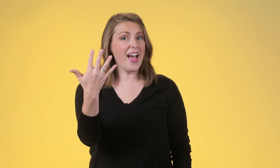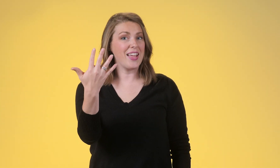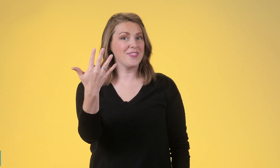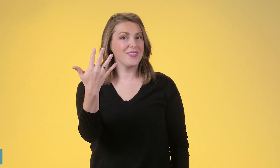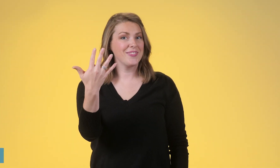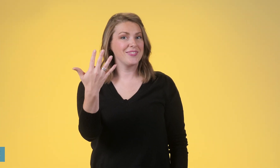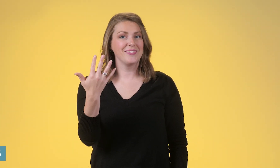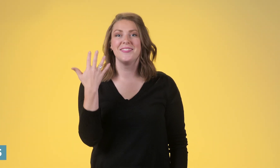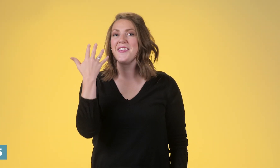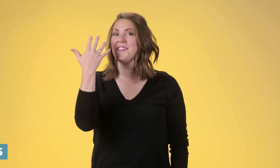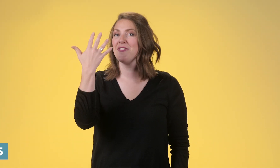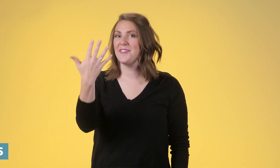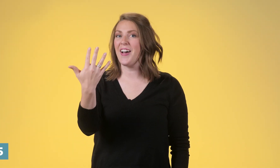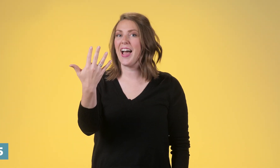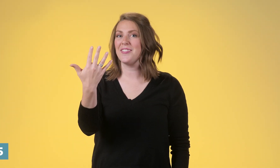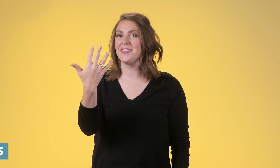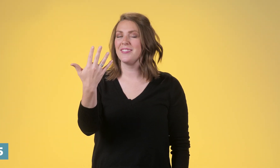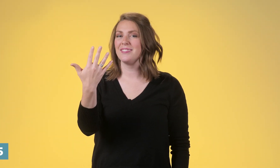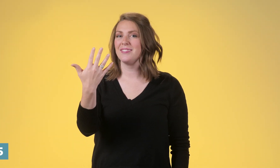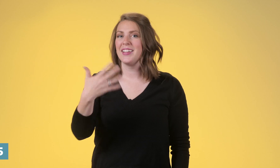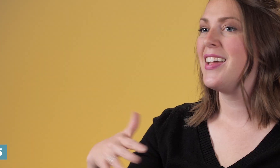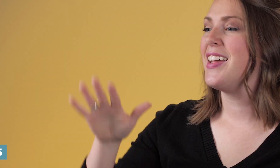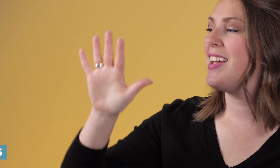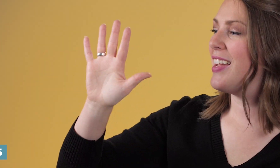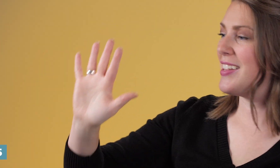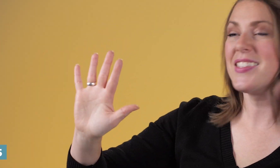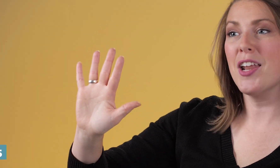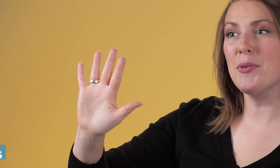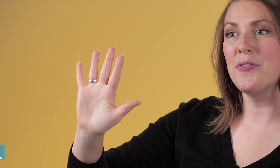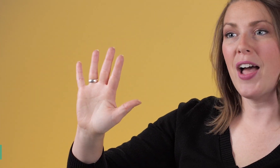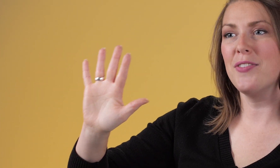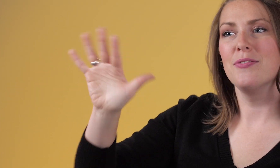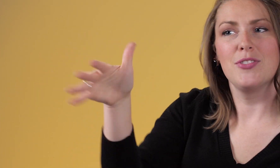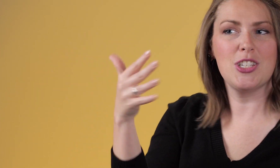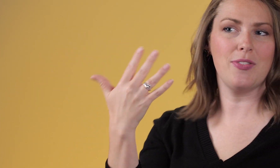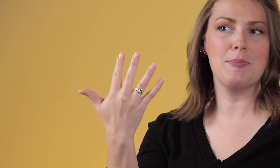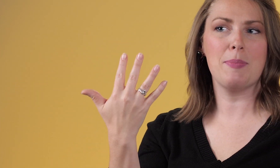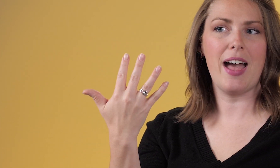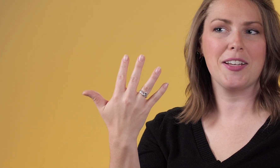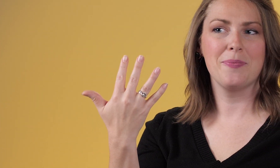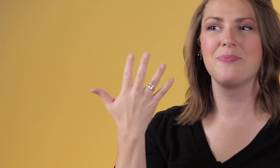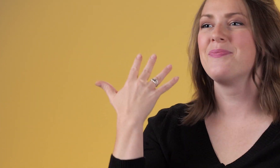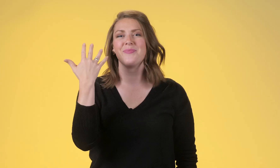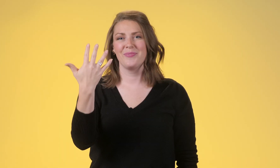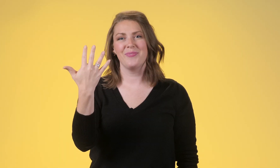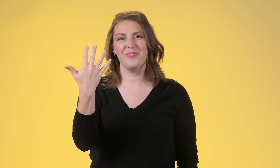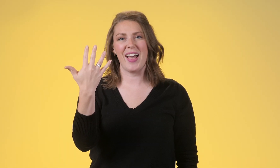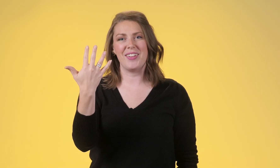'Five, five,' it's the number five just flipped back 'five.'